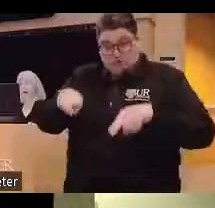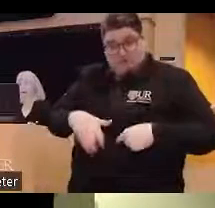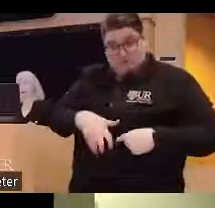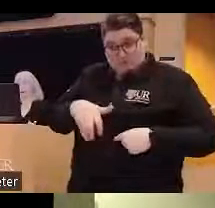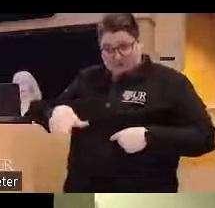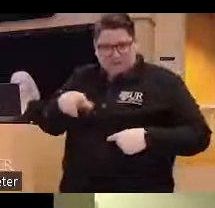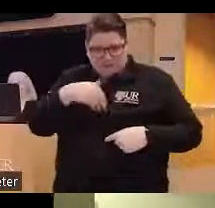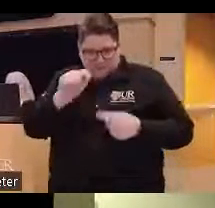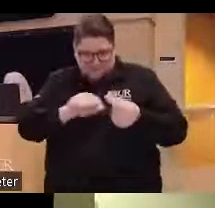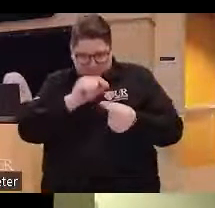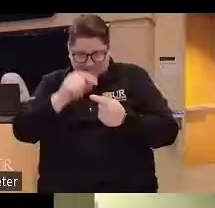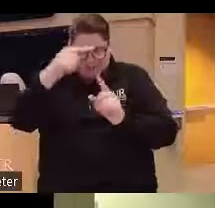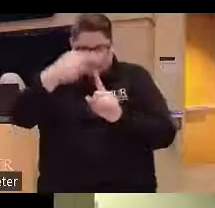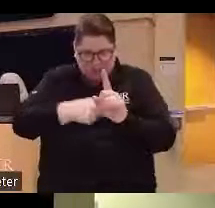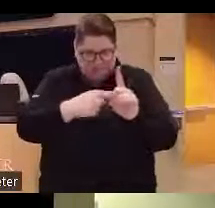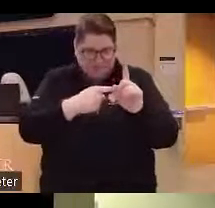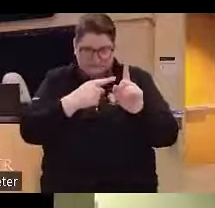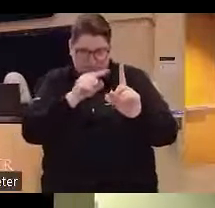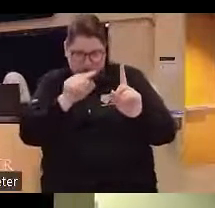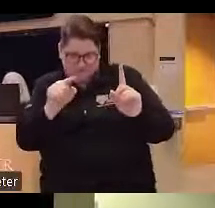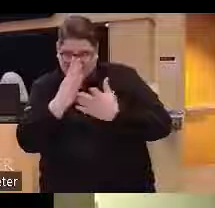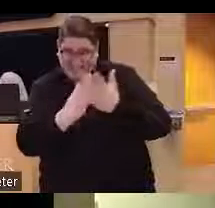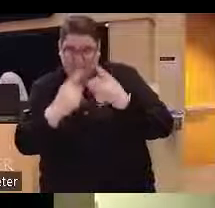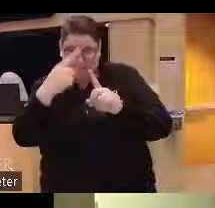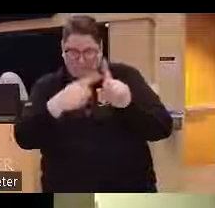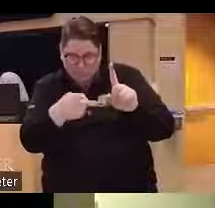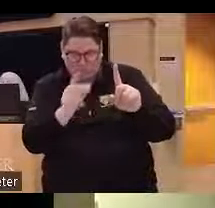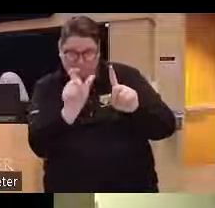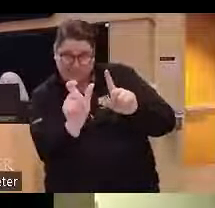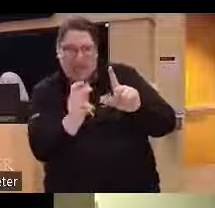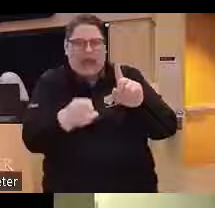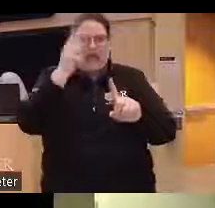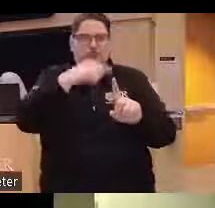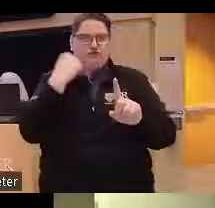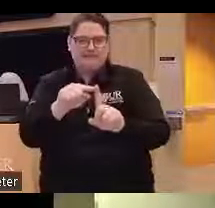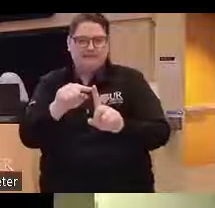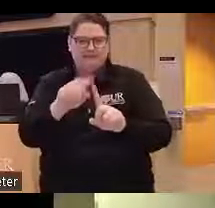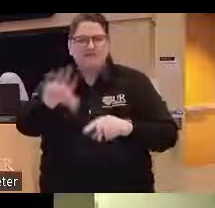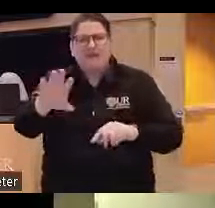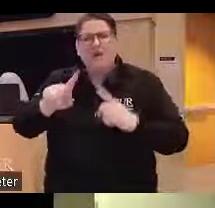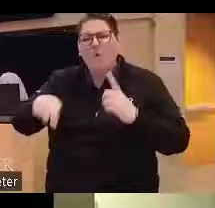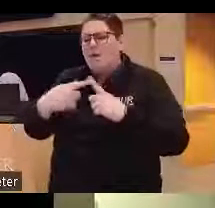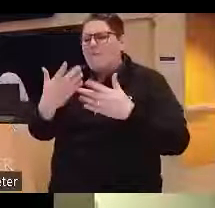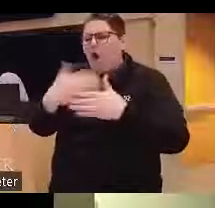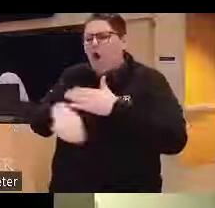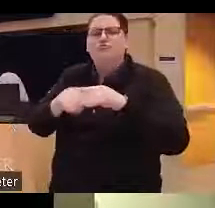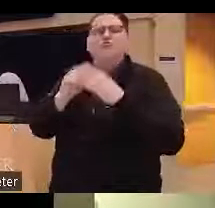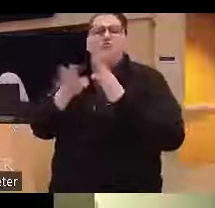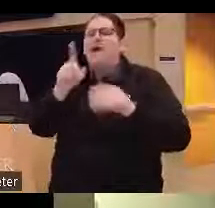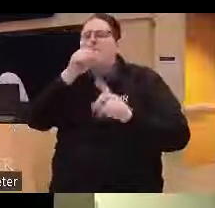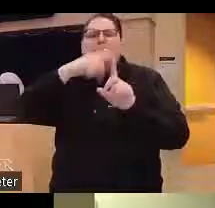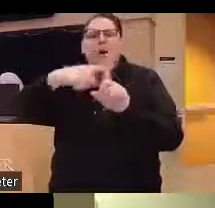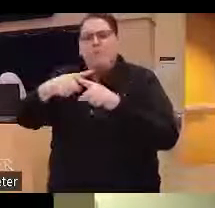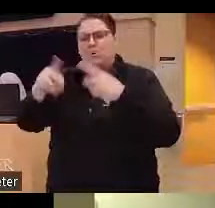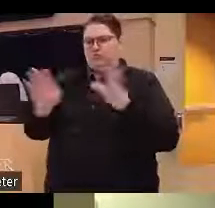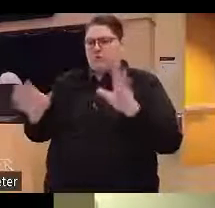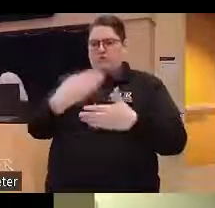um of gestational risk but what about um these Offspring in general so what we see is they